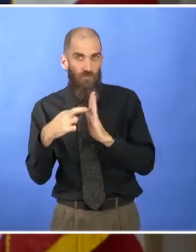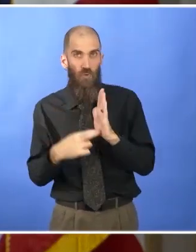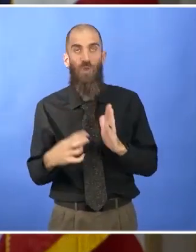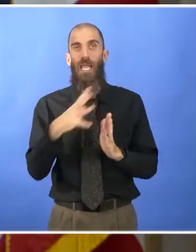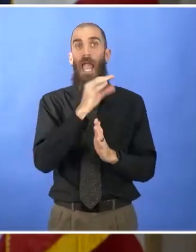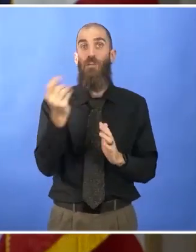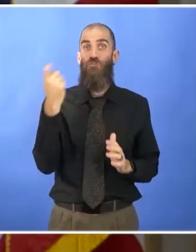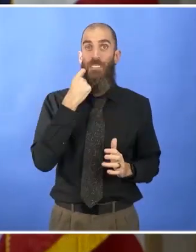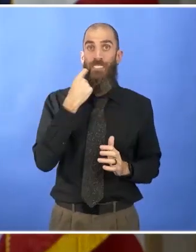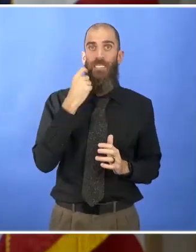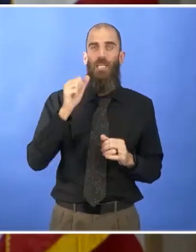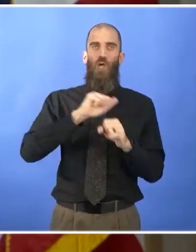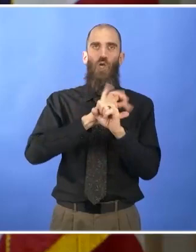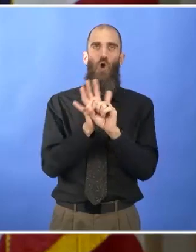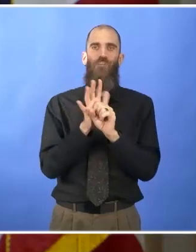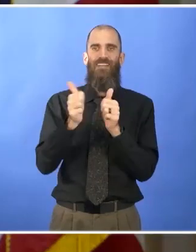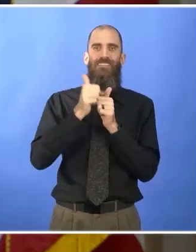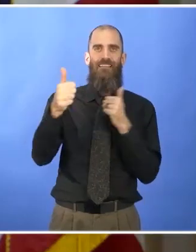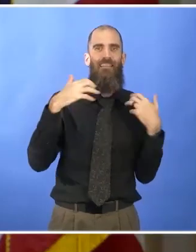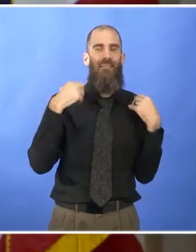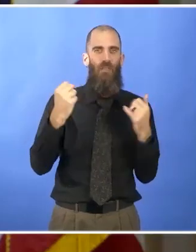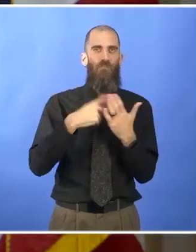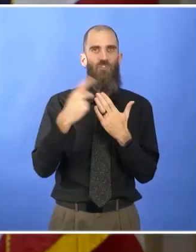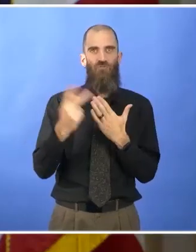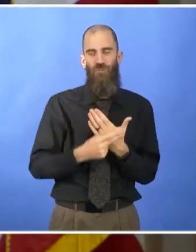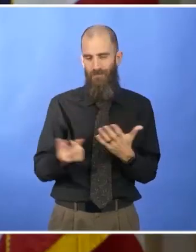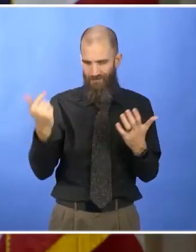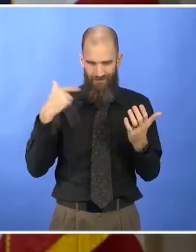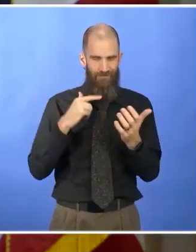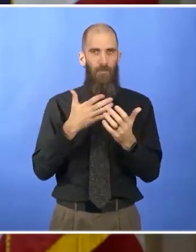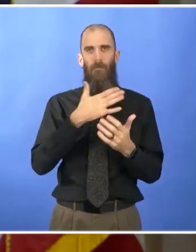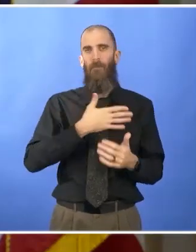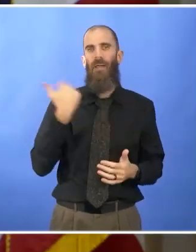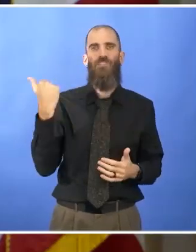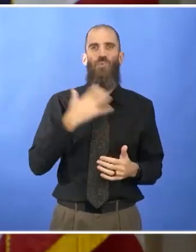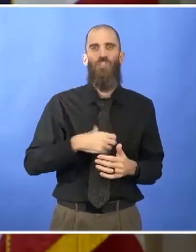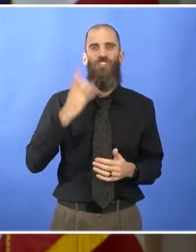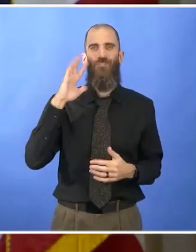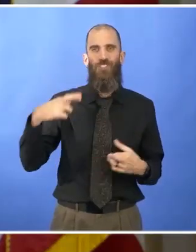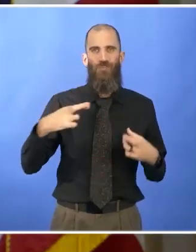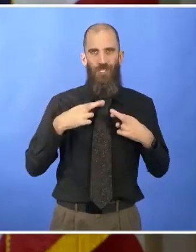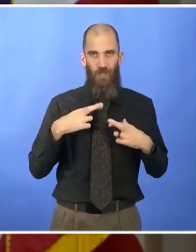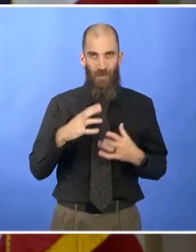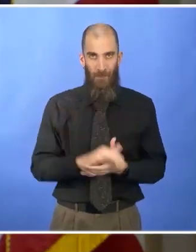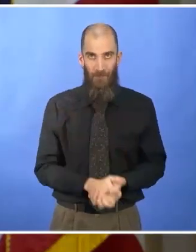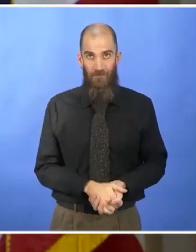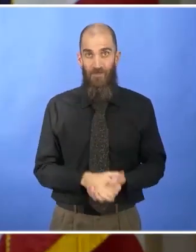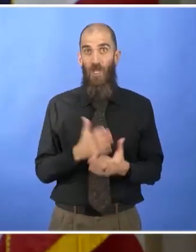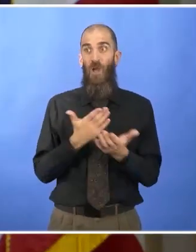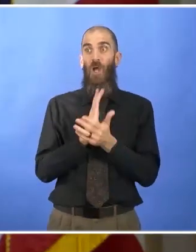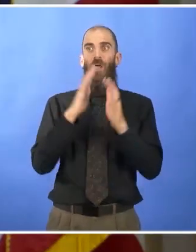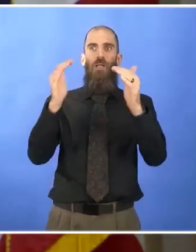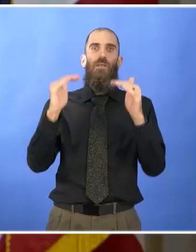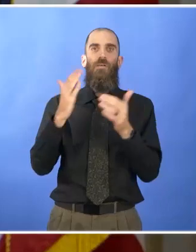WE HAVE SOME AWARDS. I WANT TO TALK A LITTLE BIT ABOUT THIS YEAR'S WINNERS FOR